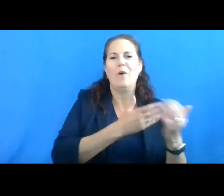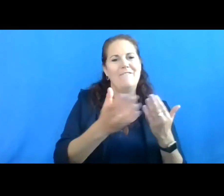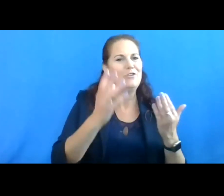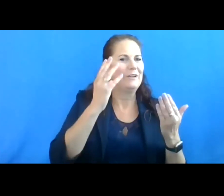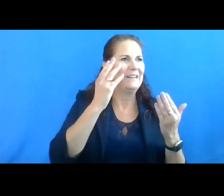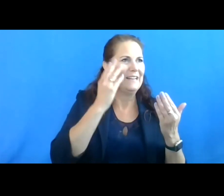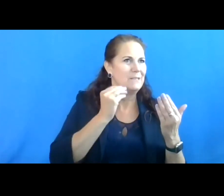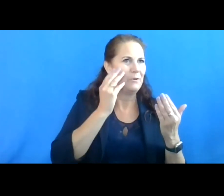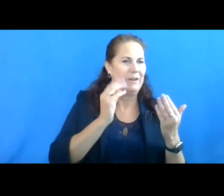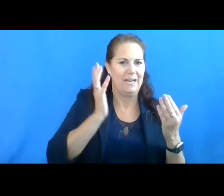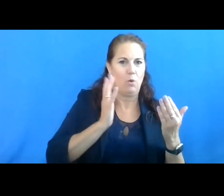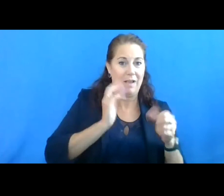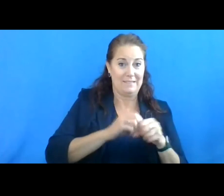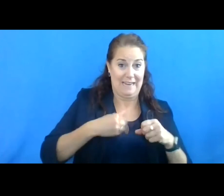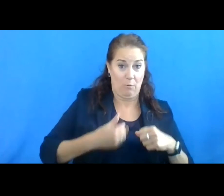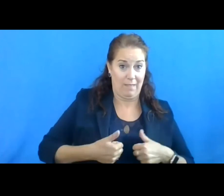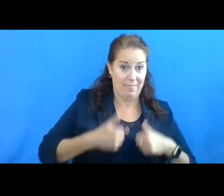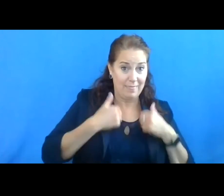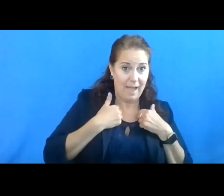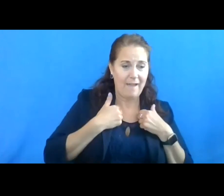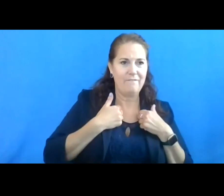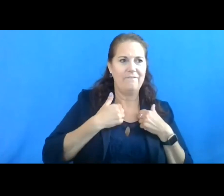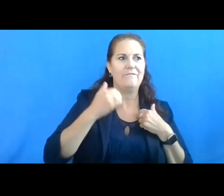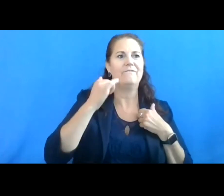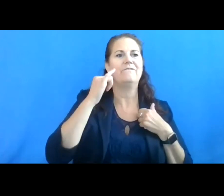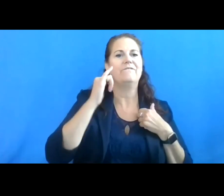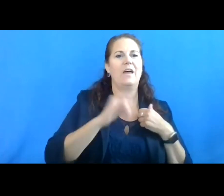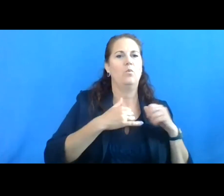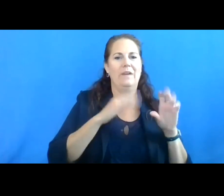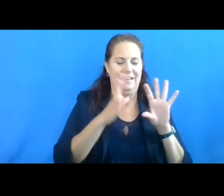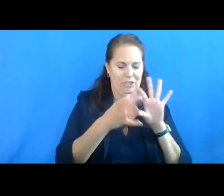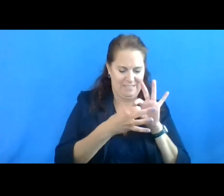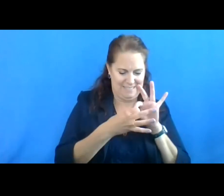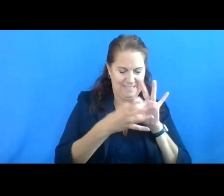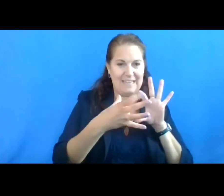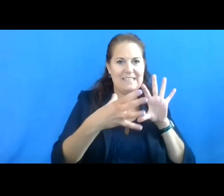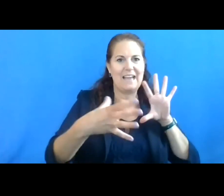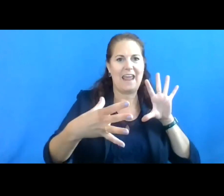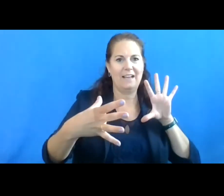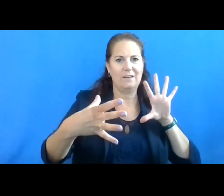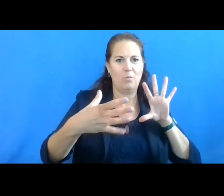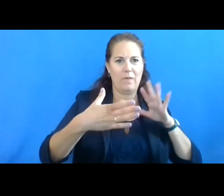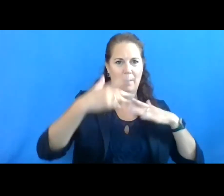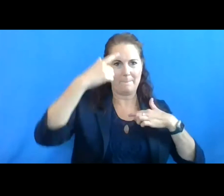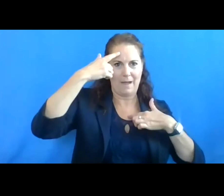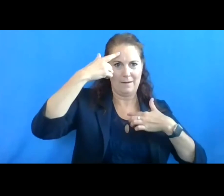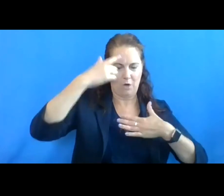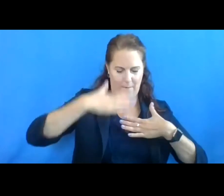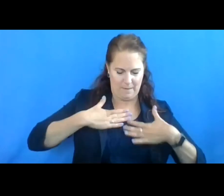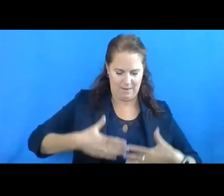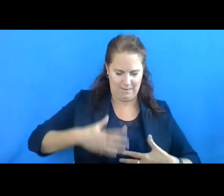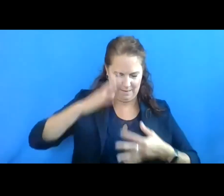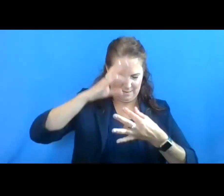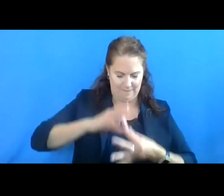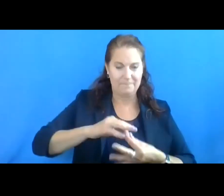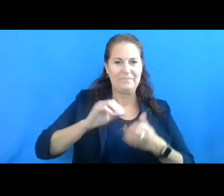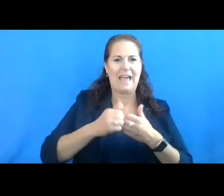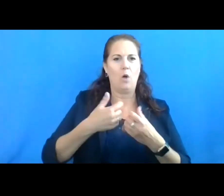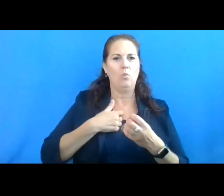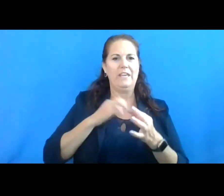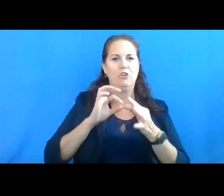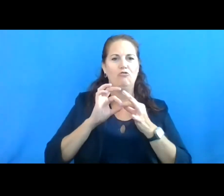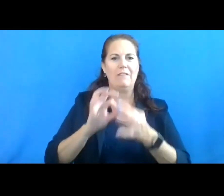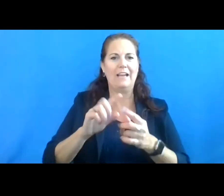it was in our life, that we disconnect with our body, so how we relate to others, our